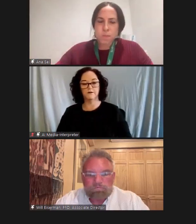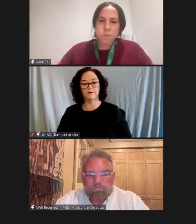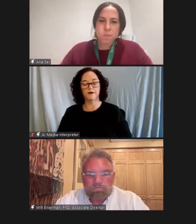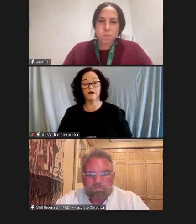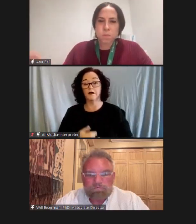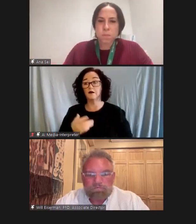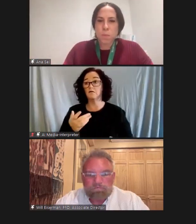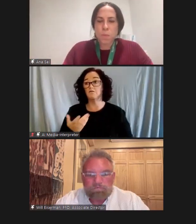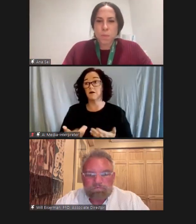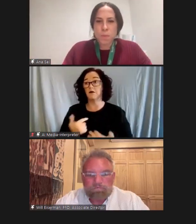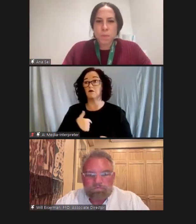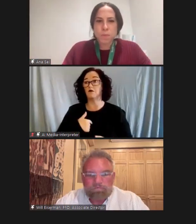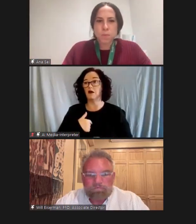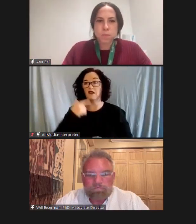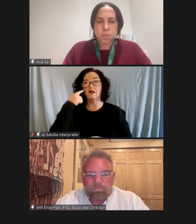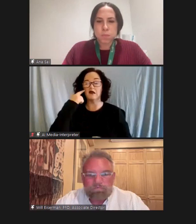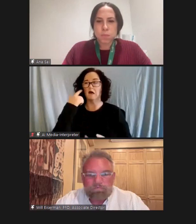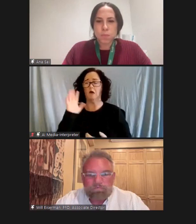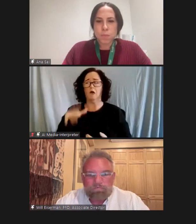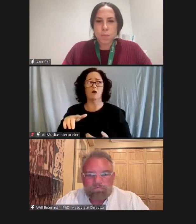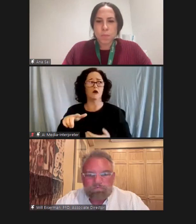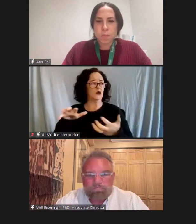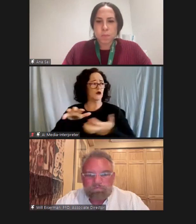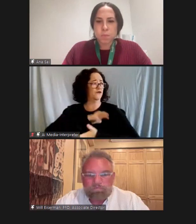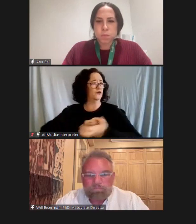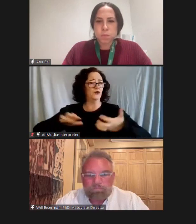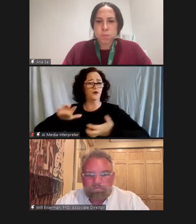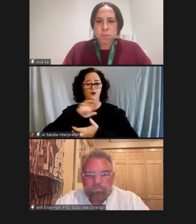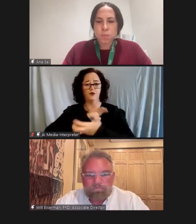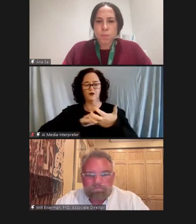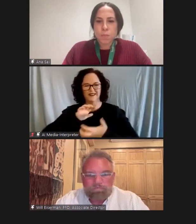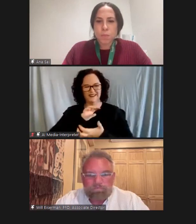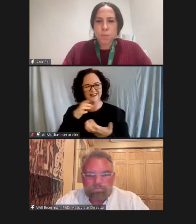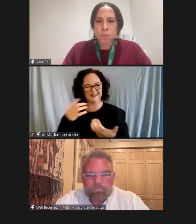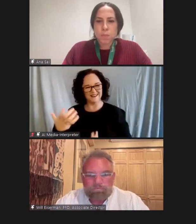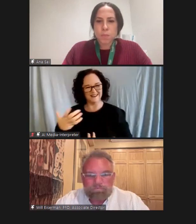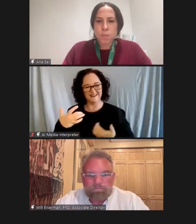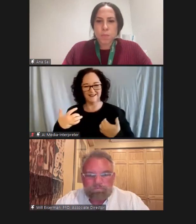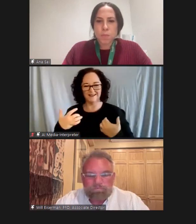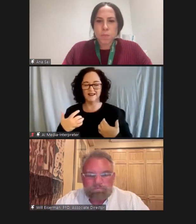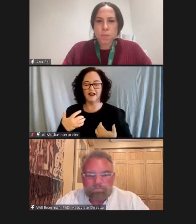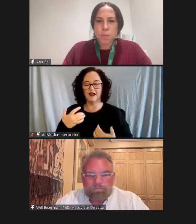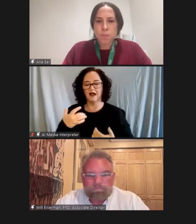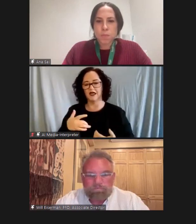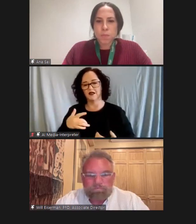because we have that all preconceived